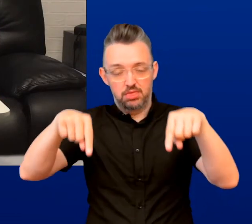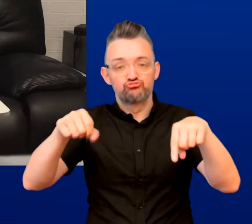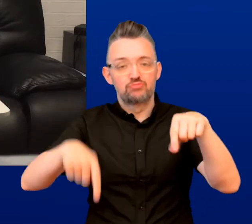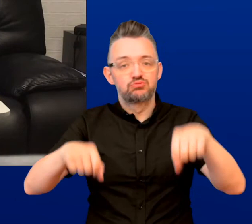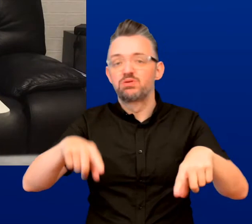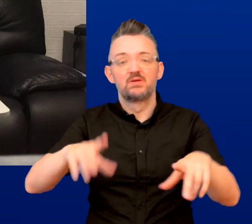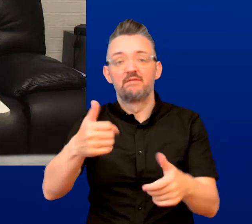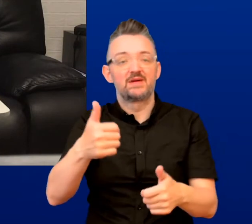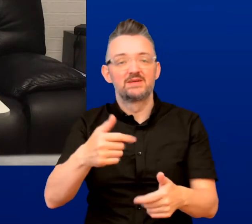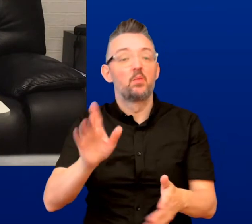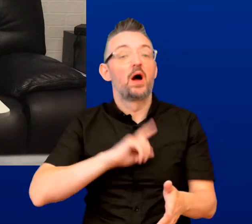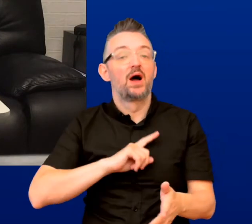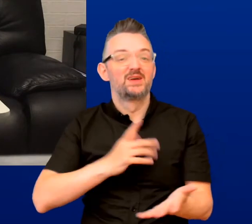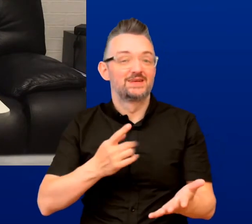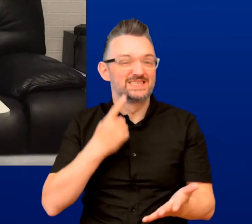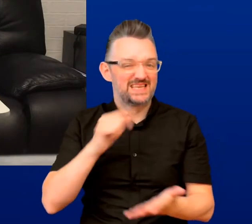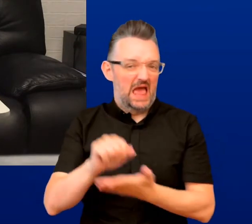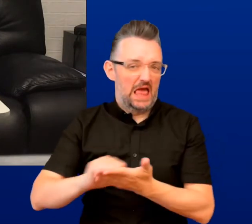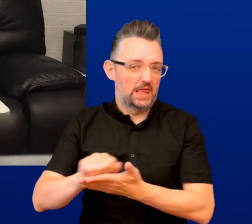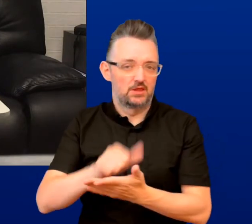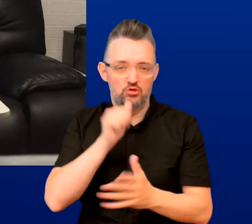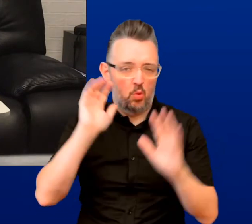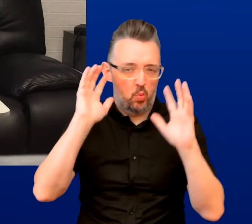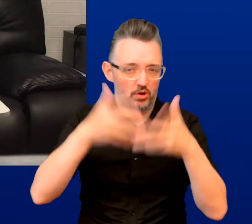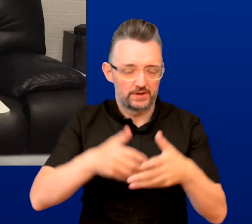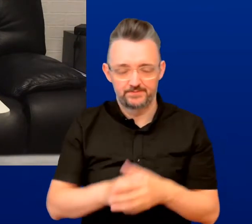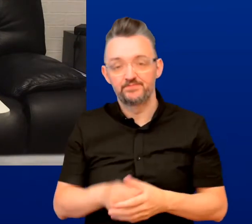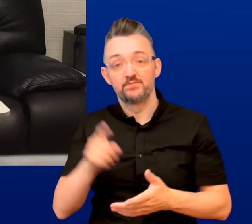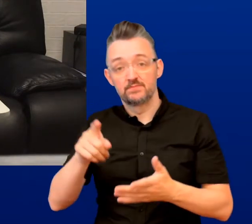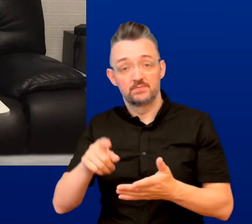It's easily cleaned up. Repeat this process